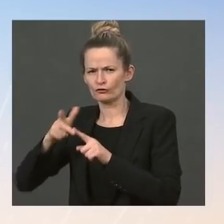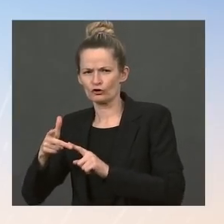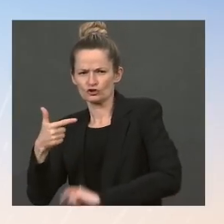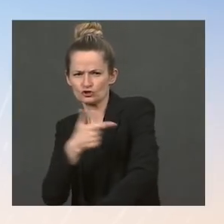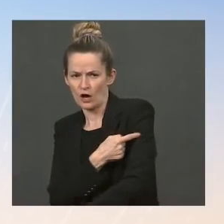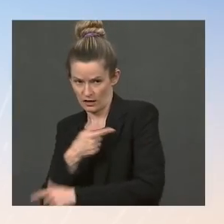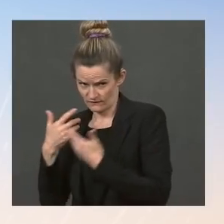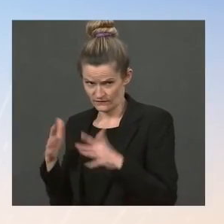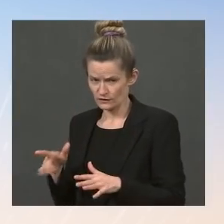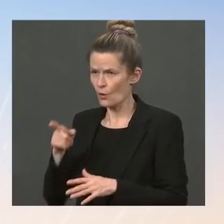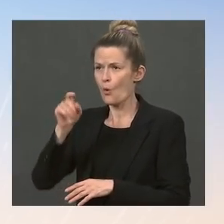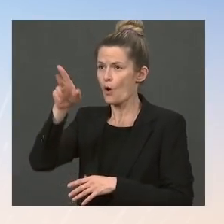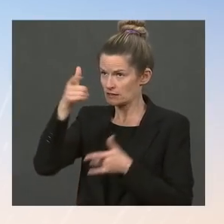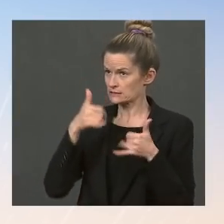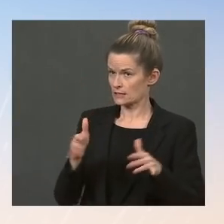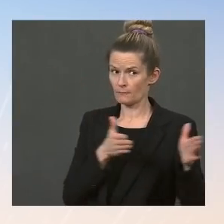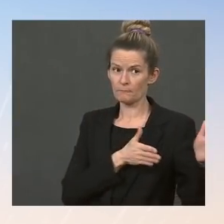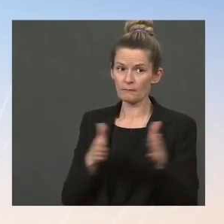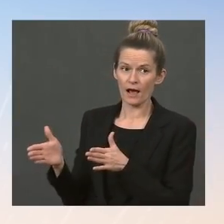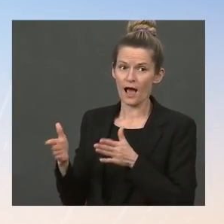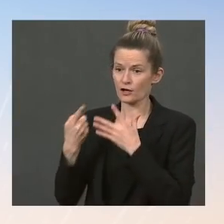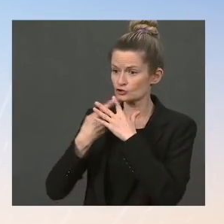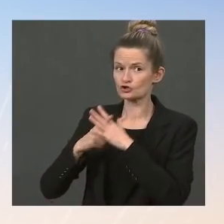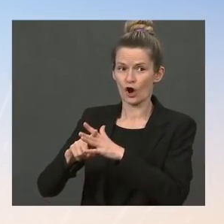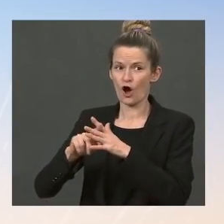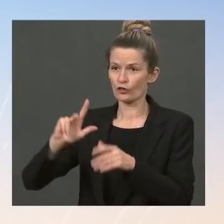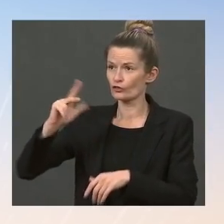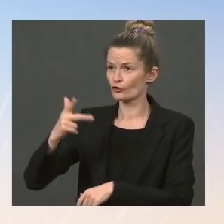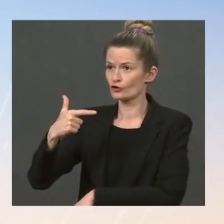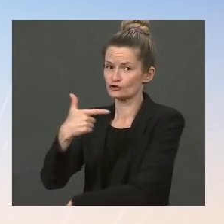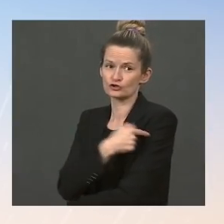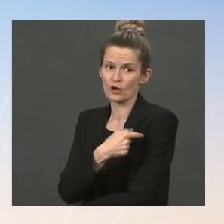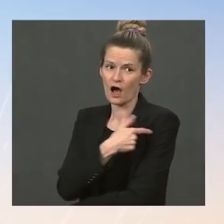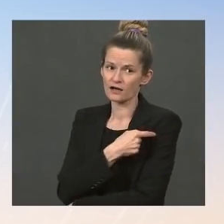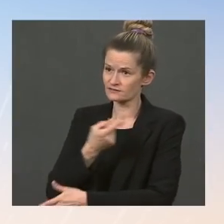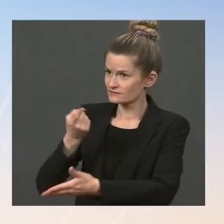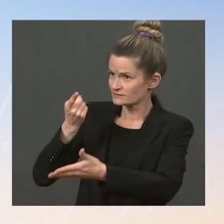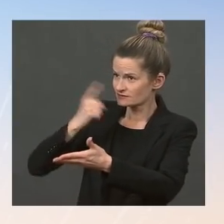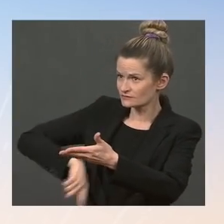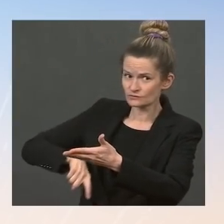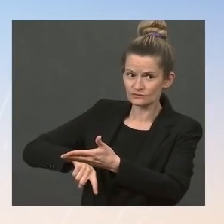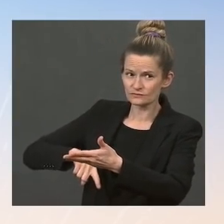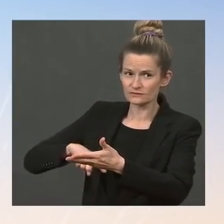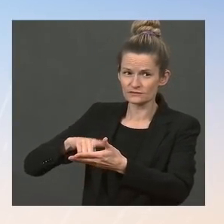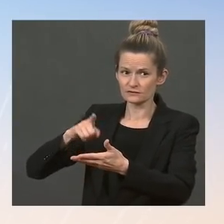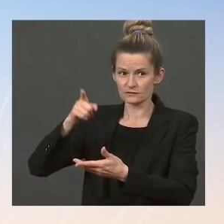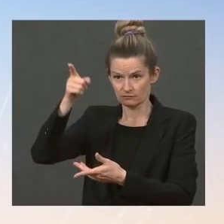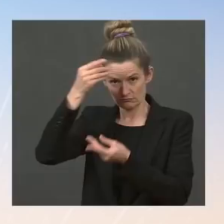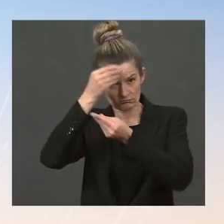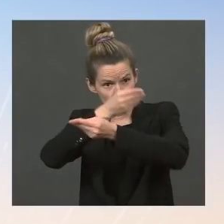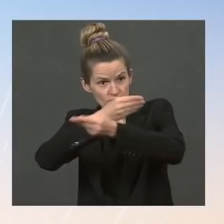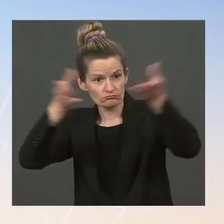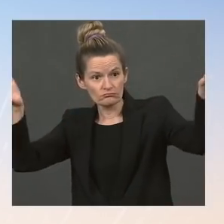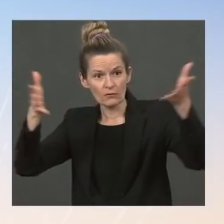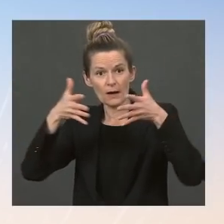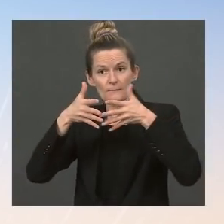And what do you tell the American people about some of this disagreement inside the public health agencies? Ms. Psaki: Well, of course we respect